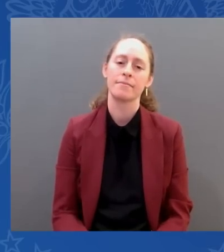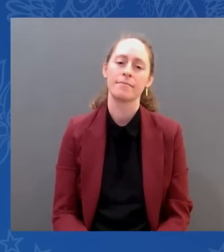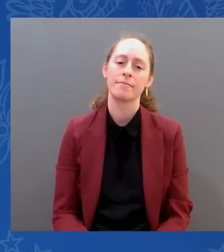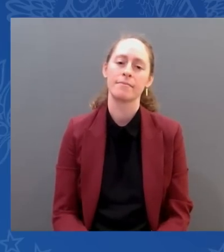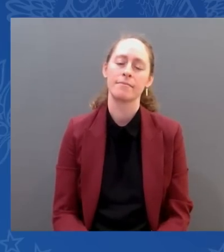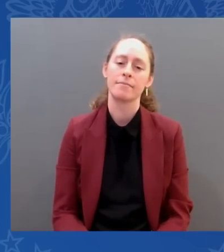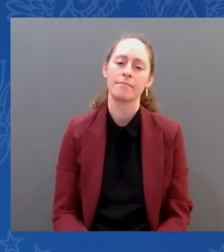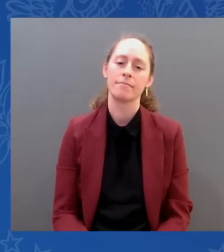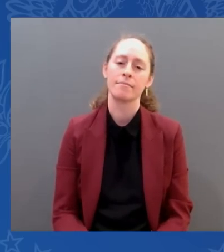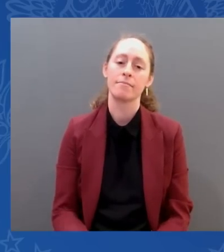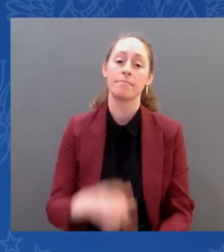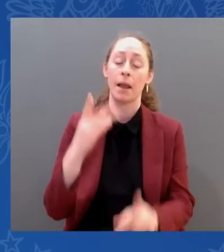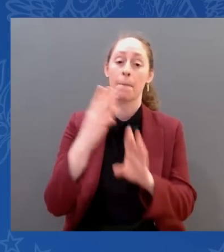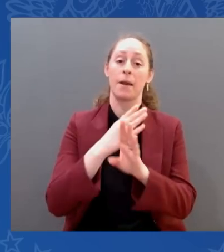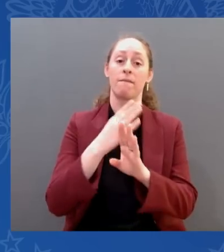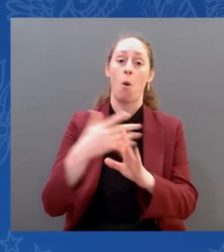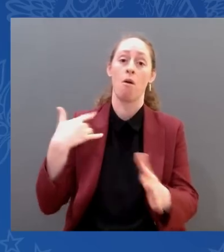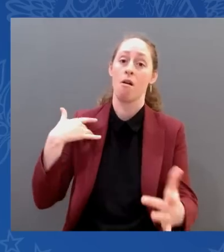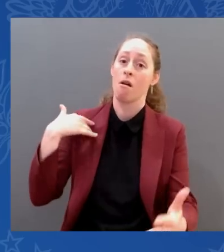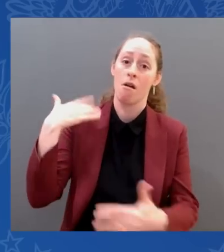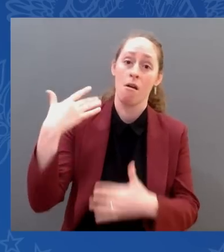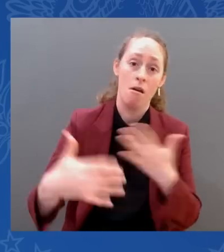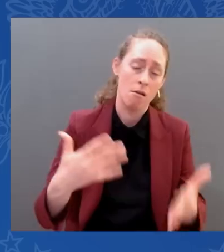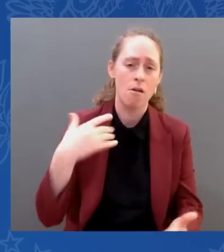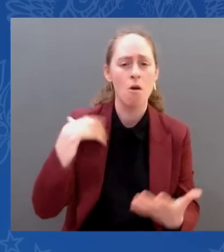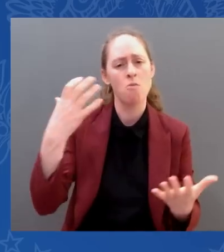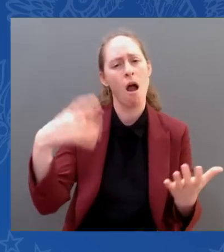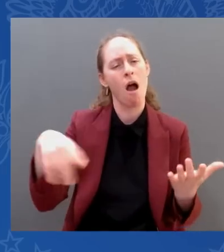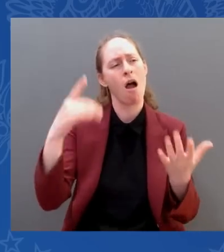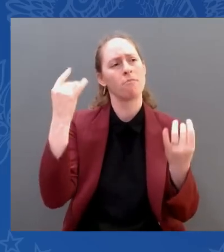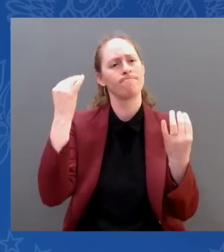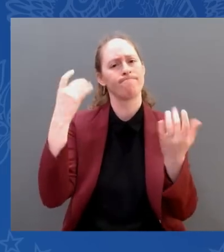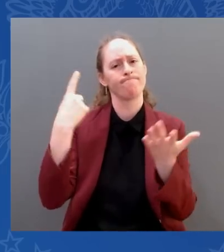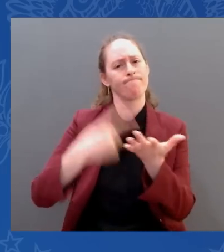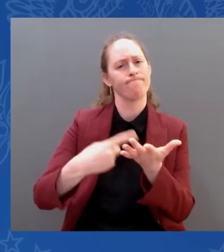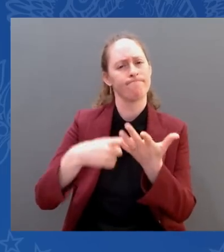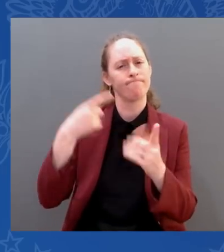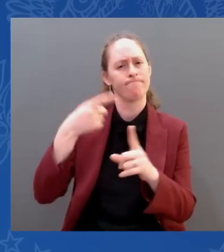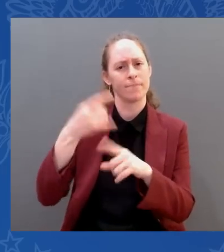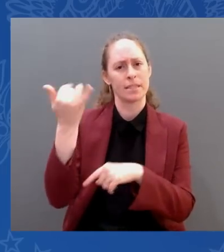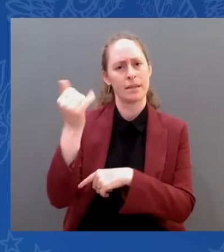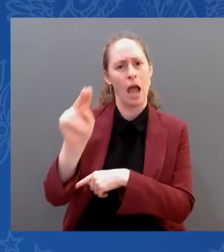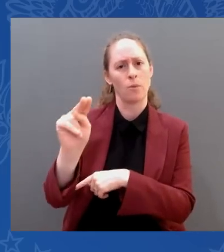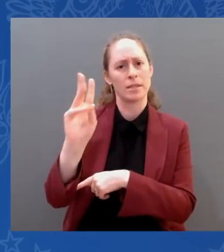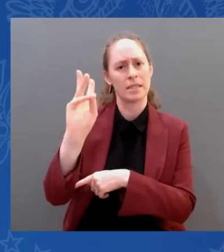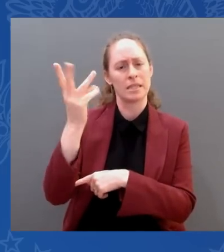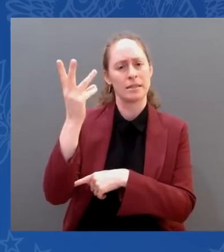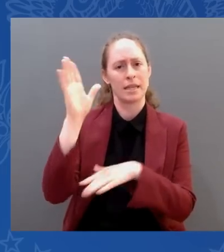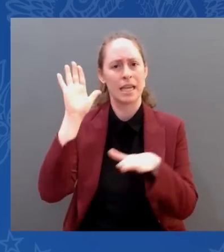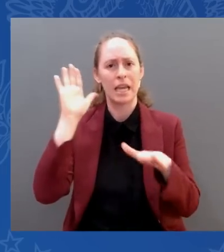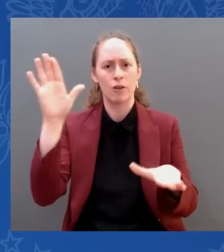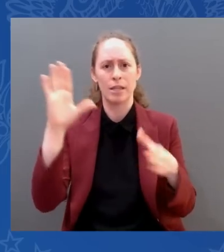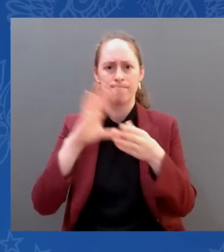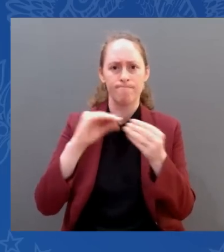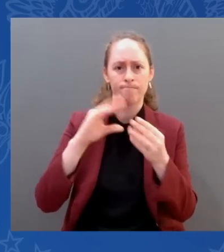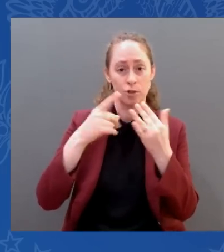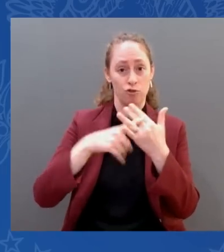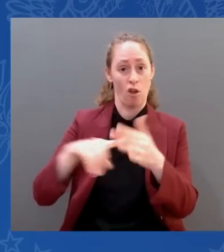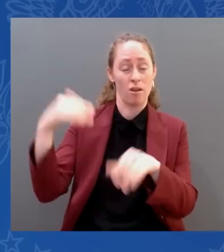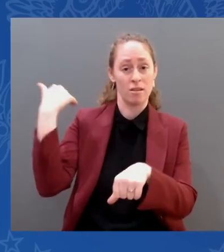is one of the darkest chapters in our nation's history. A brutal assault on our democracy. A brutal attack on law enforcement --